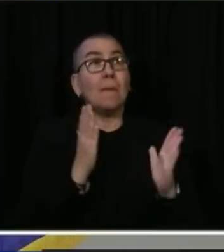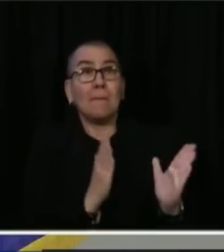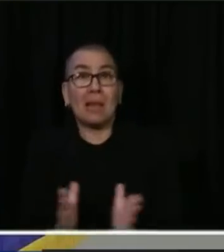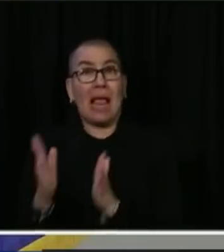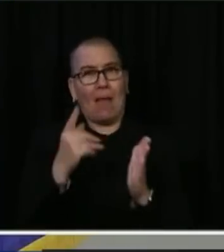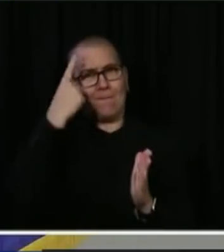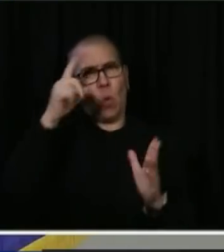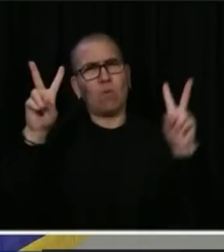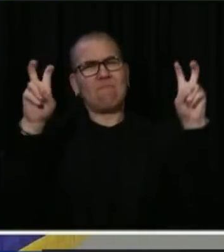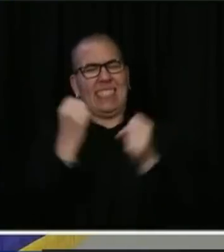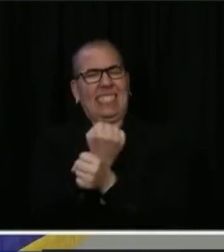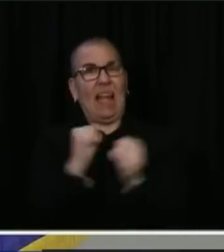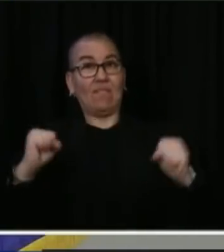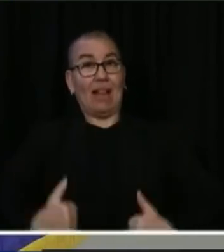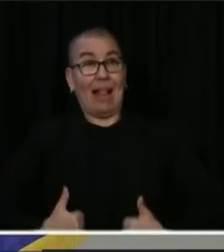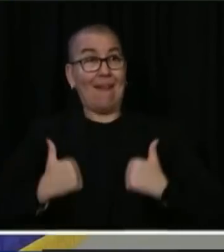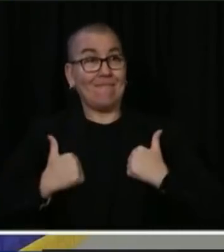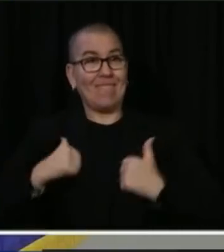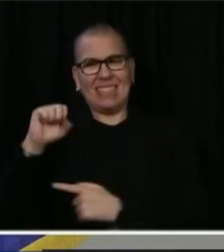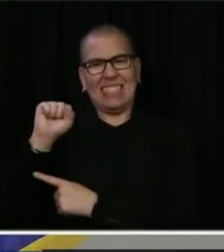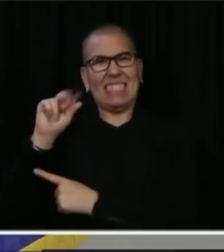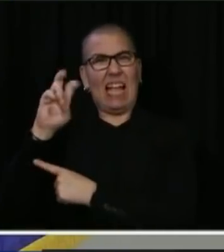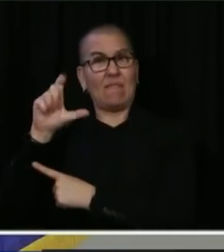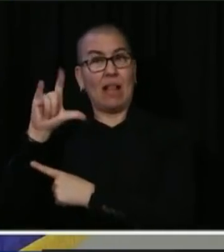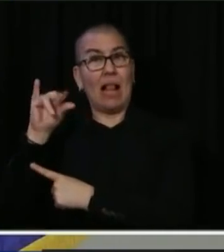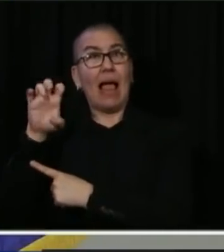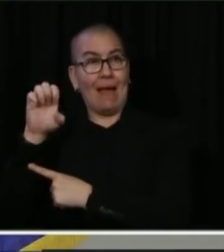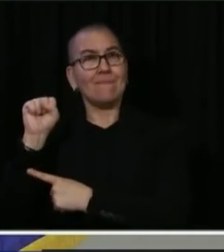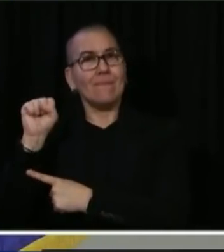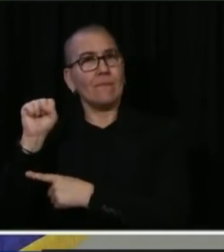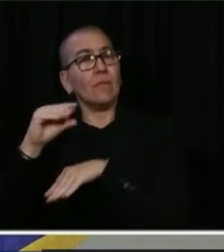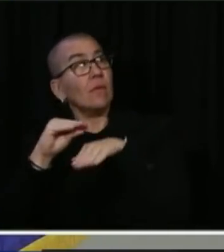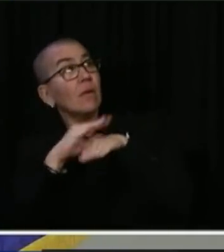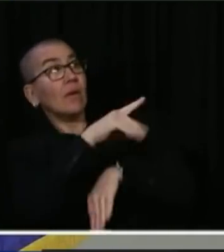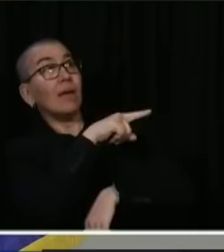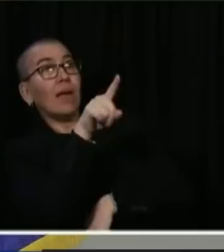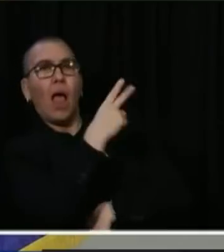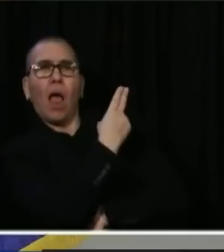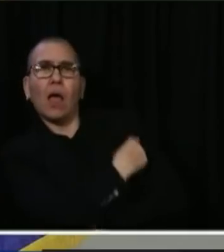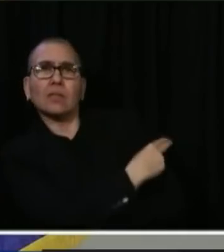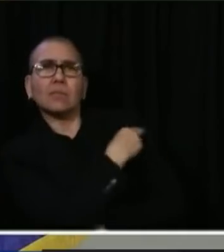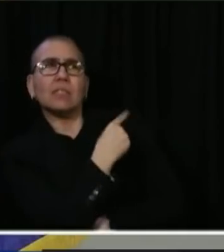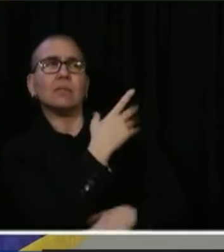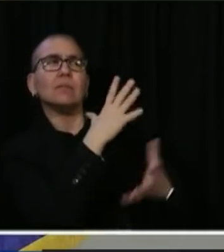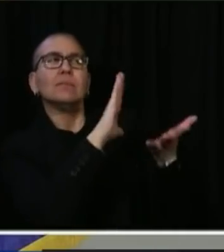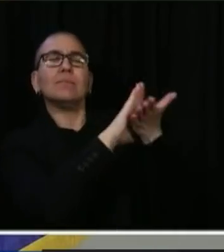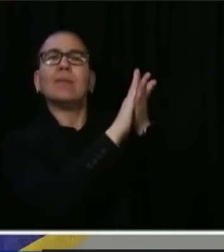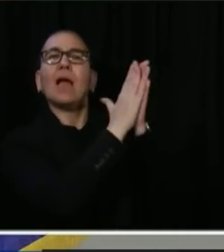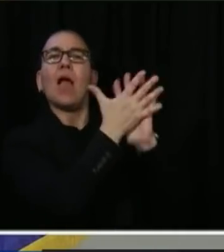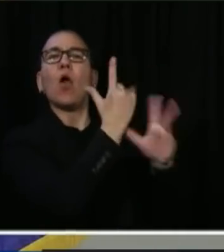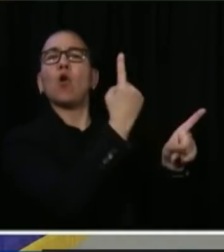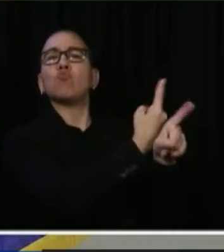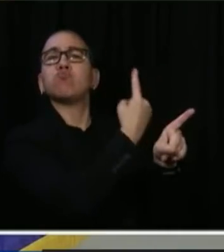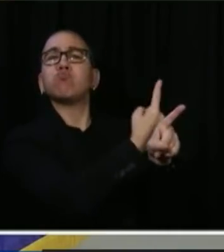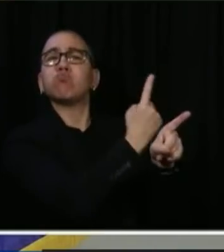FOLLOW THE SIGNS AND TRIED TO STRIKE A PROPER BALANCE.